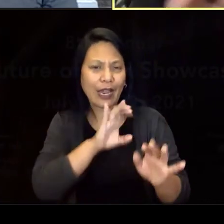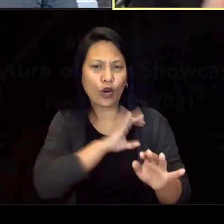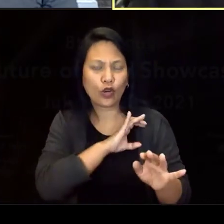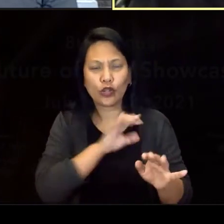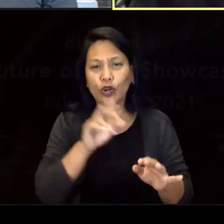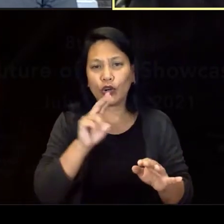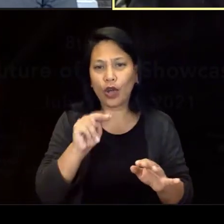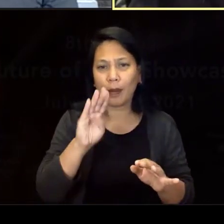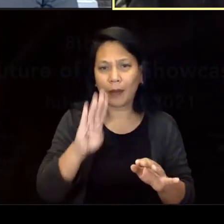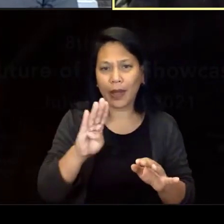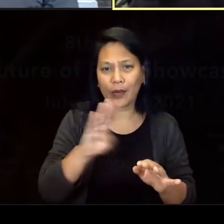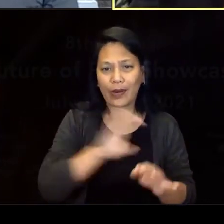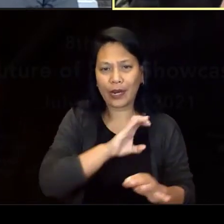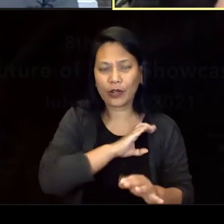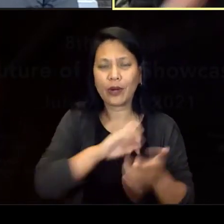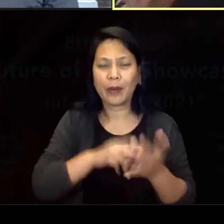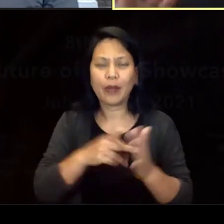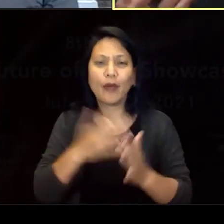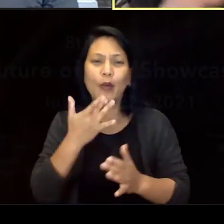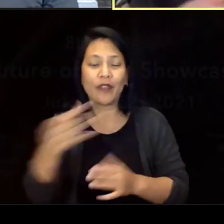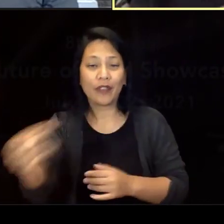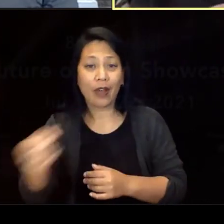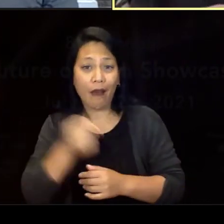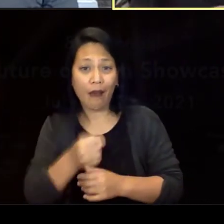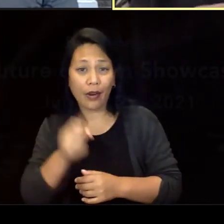to hire a nonbinary person or what have you.